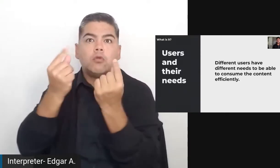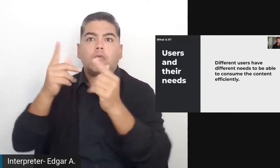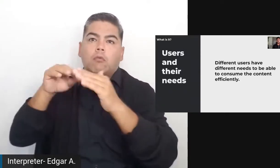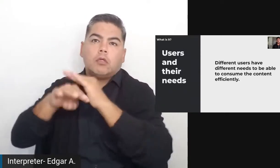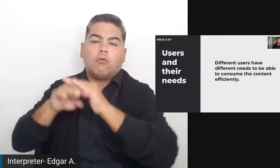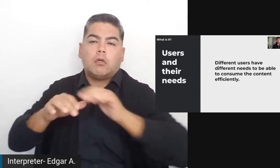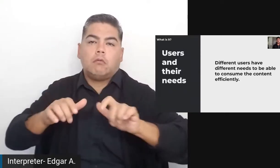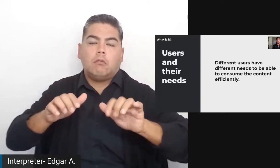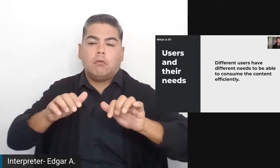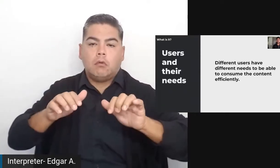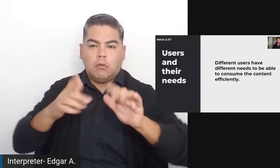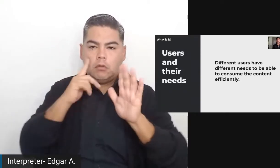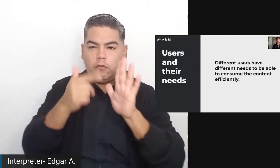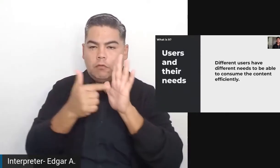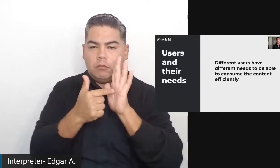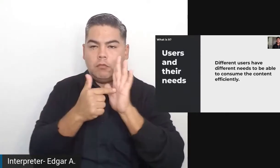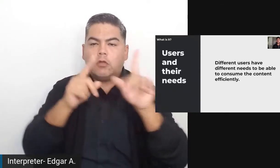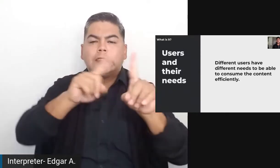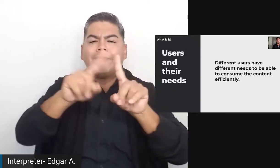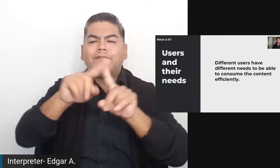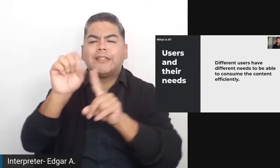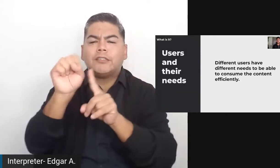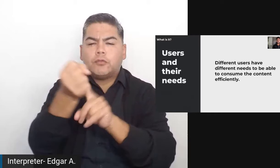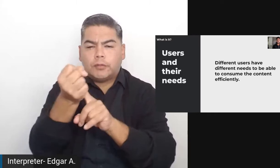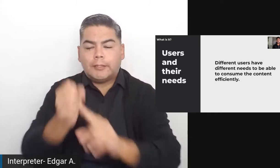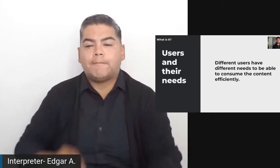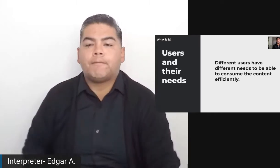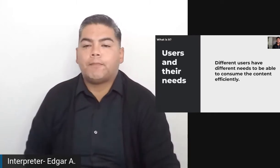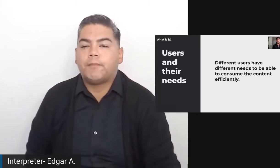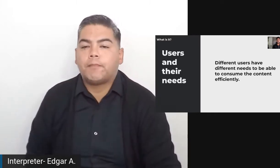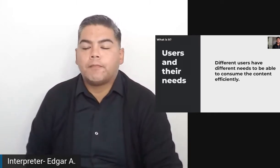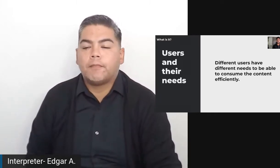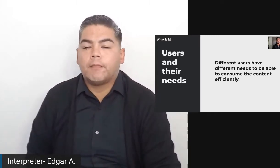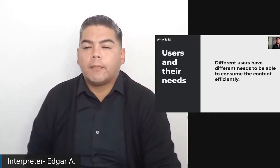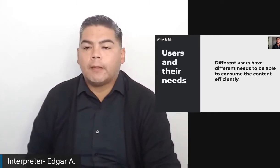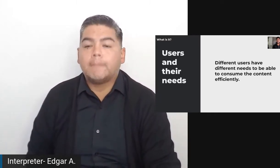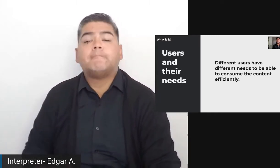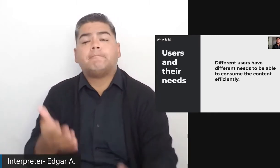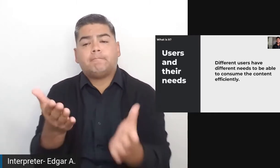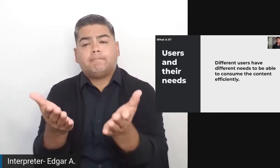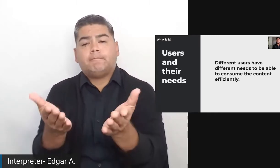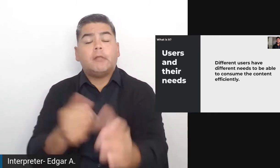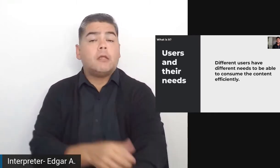So, the different situations, such as let's see say that there is a user who is not able to see,